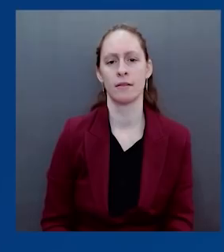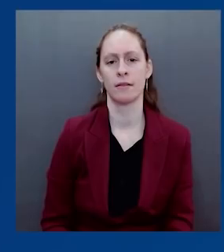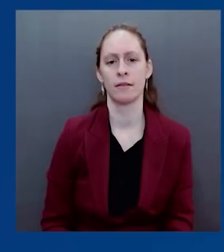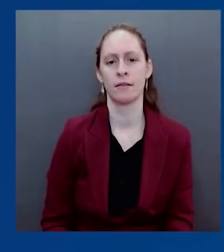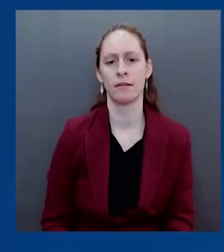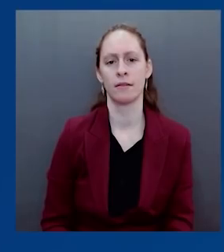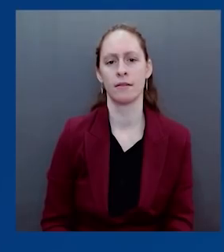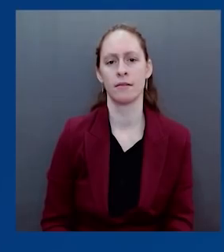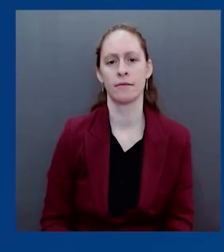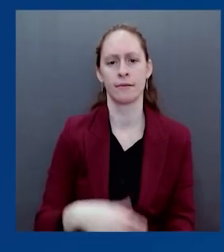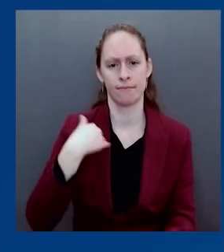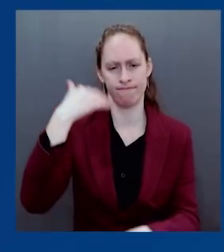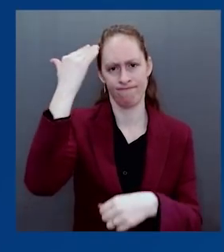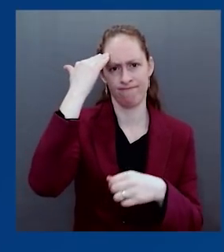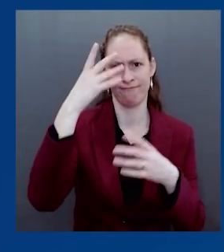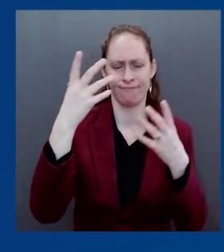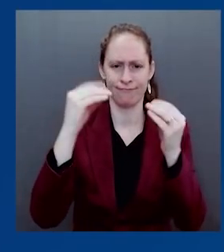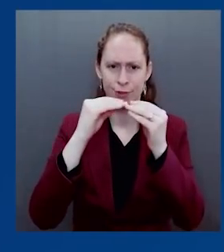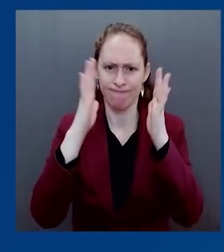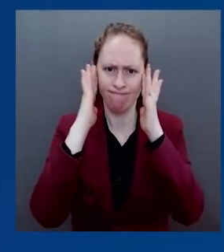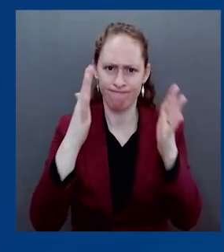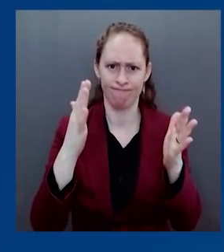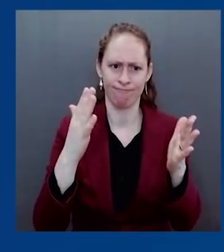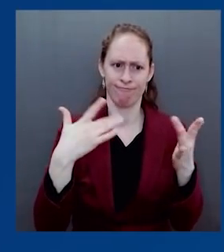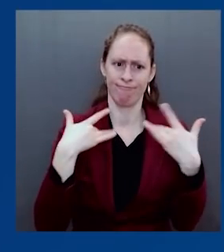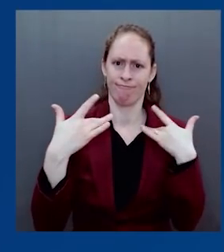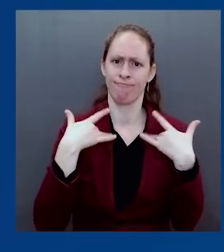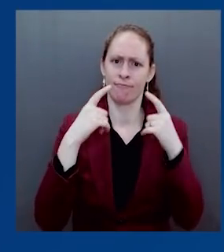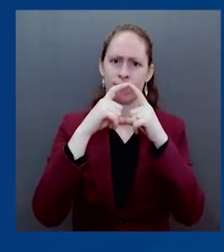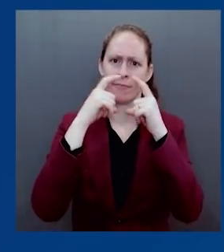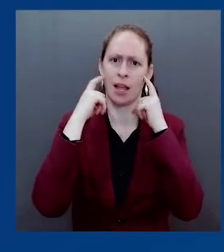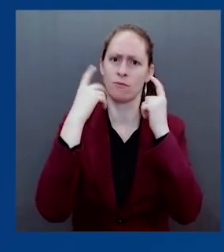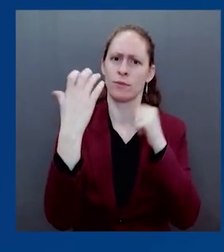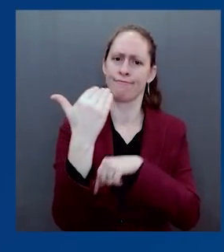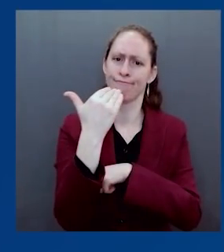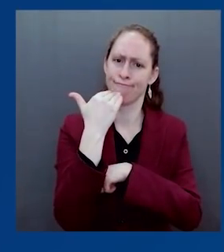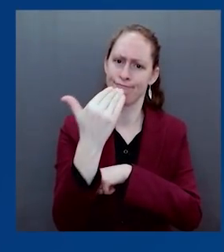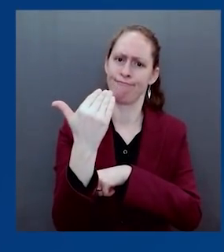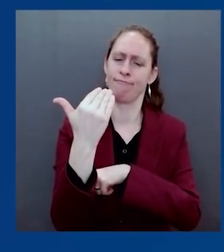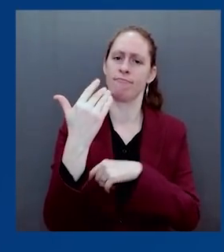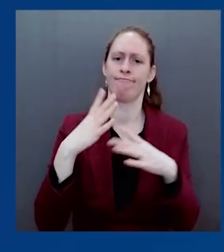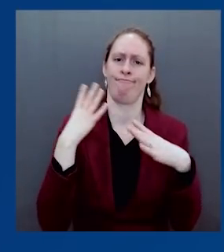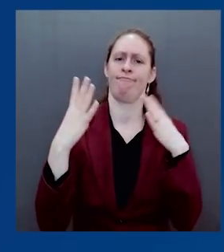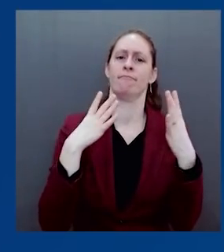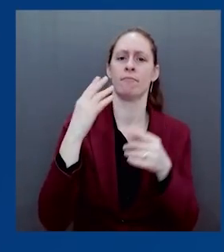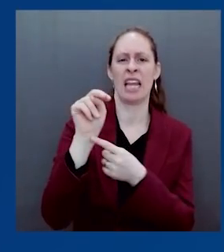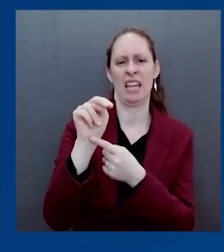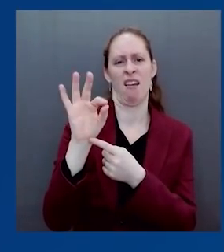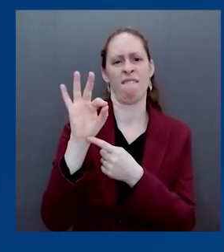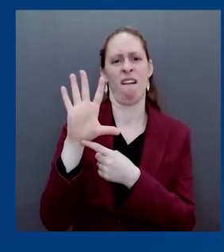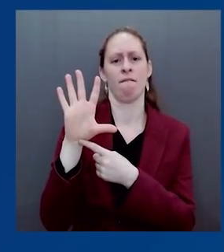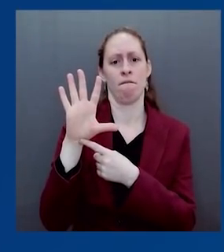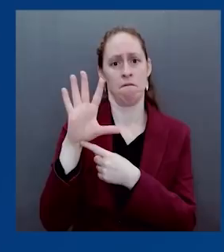My daughter's elementary school is handing out N95s. Does the U.S. have enough N95 respirators to go around if everyone were to start wearing